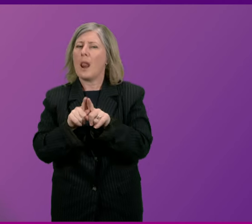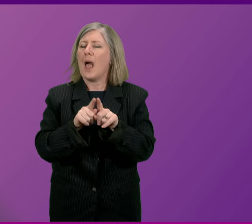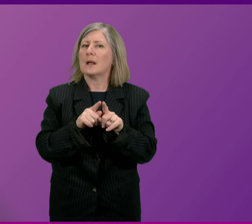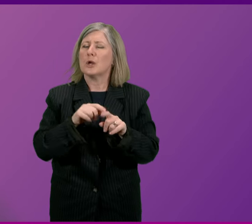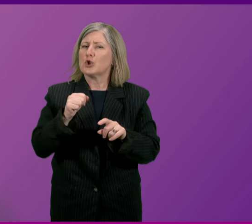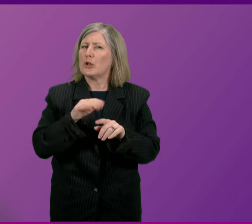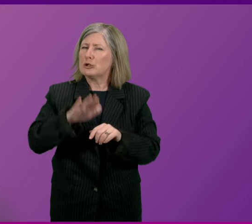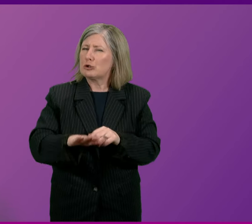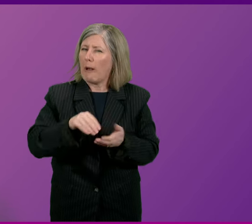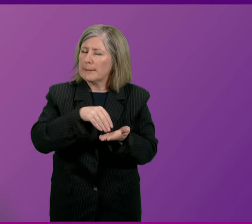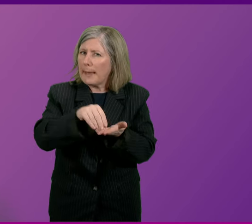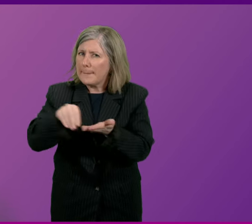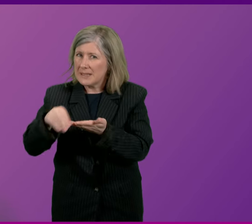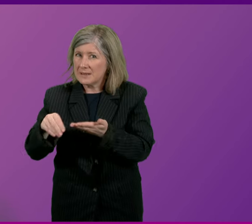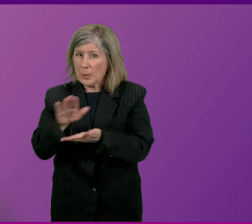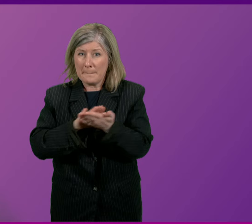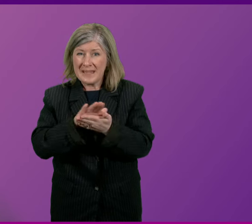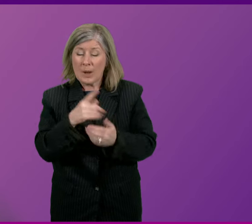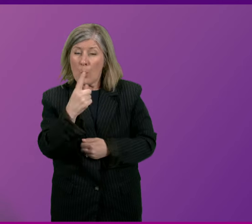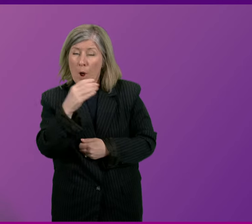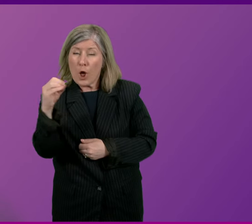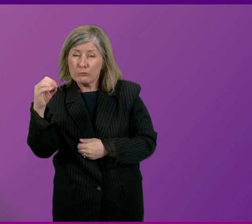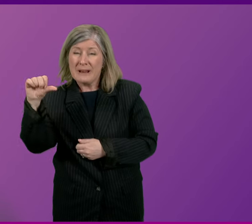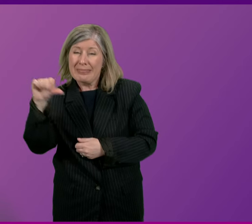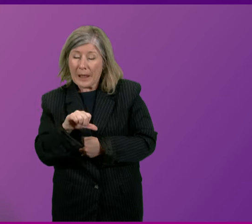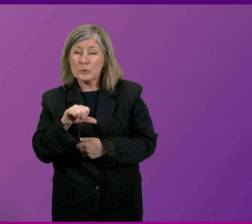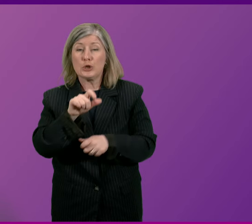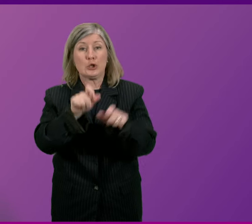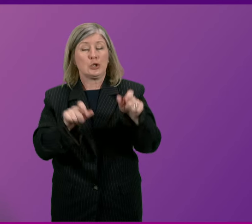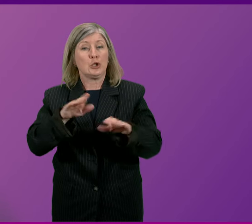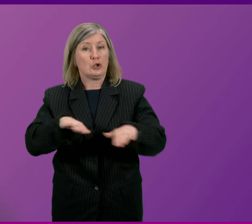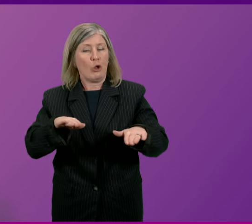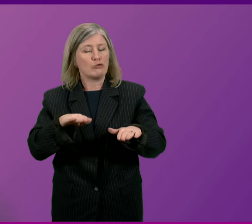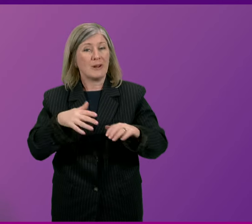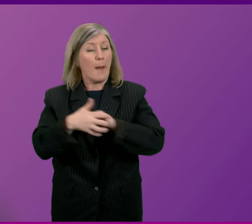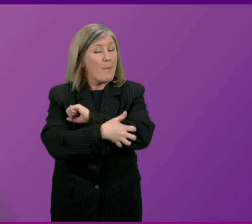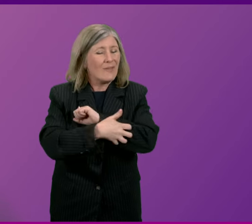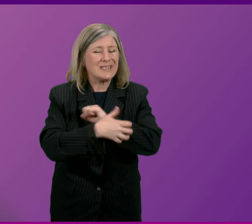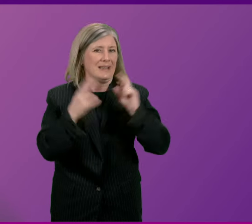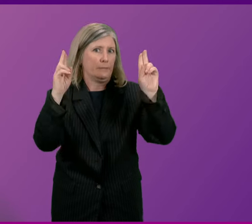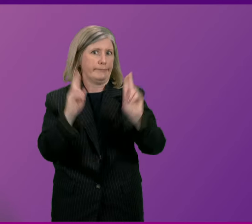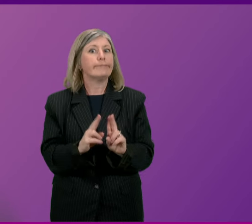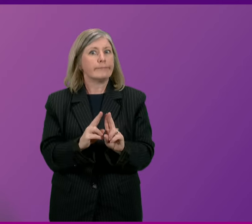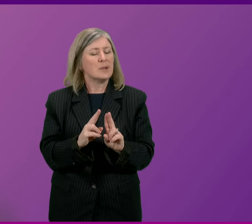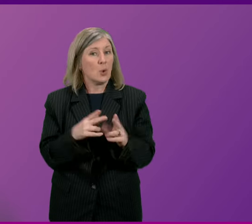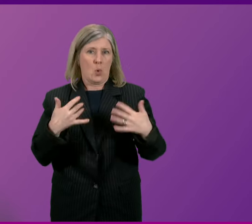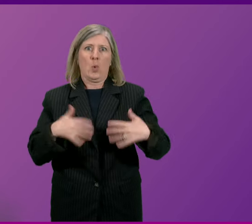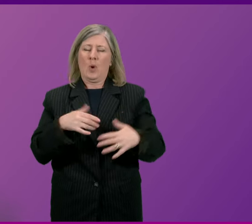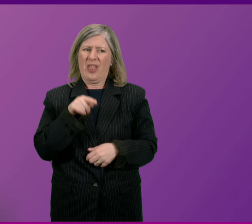is taking 100,000 children out of poverty today. To me, that is something to be warmly welcomed